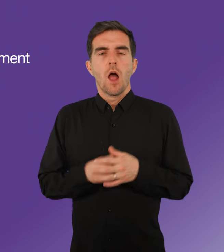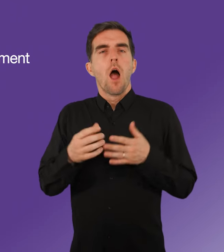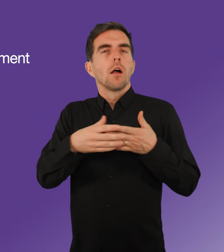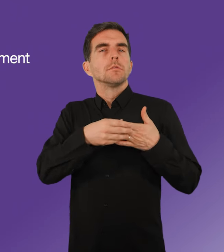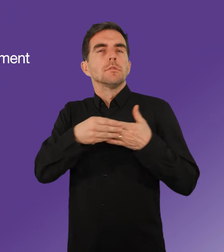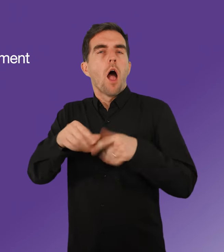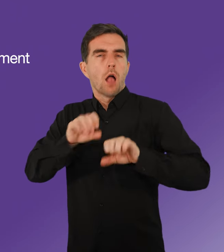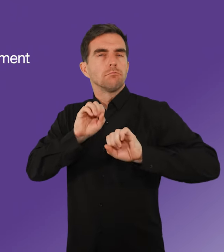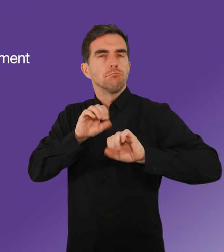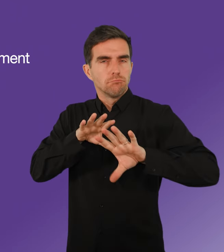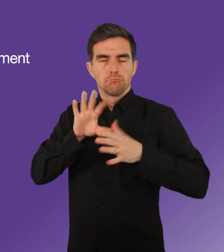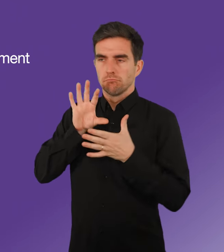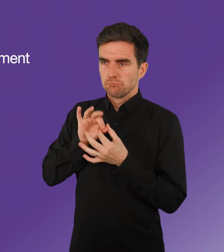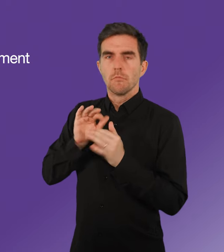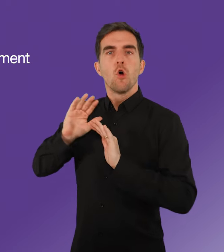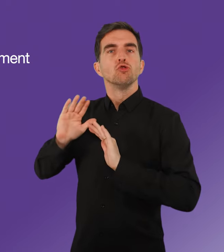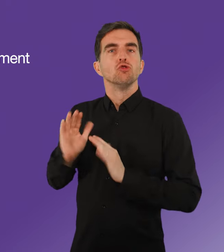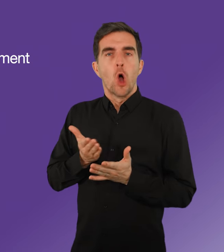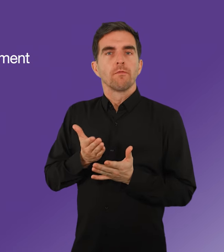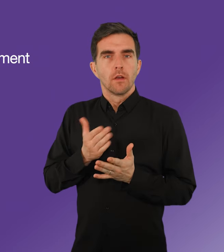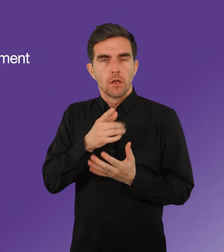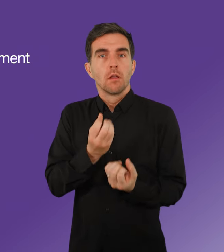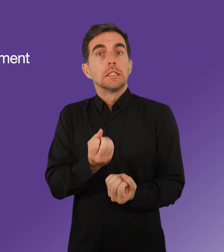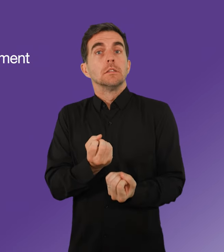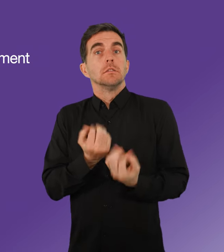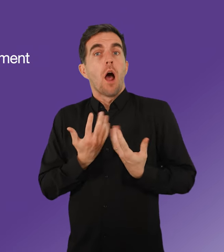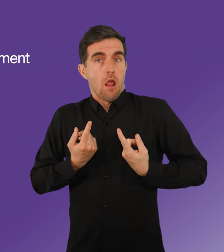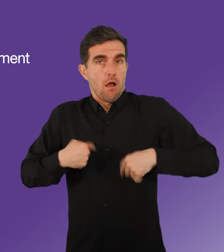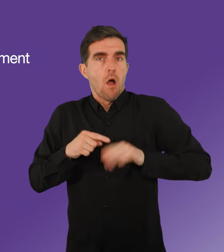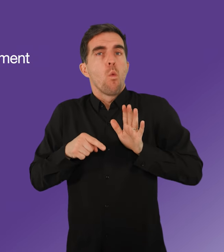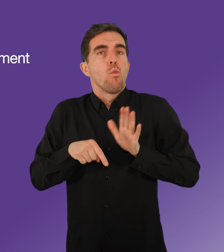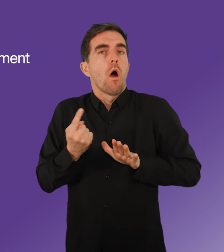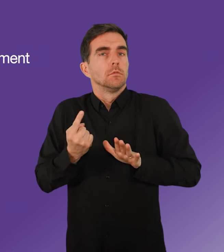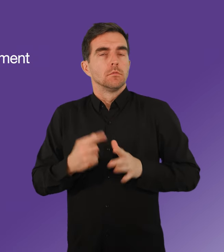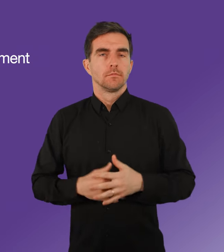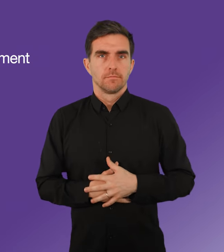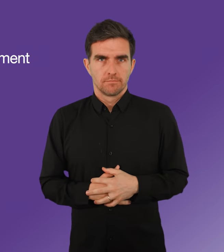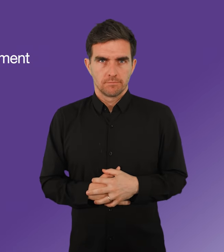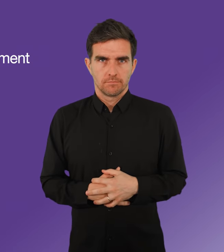A Guide to the Tell Us Once service